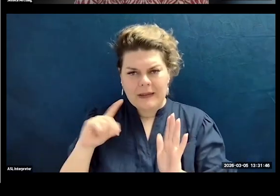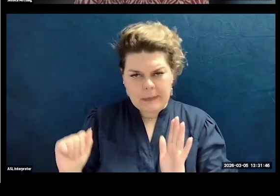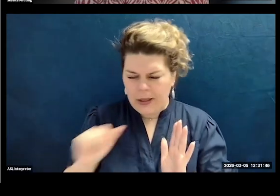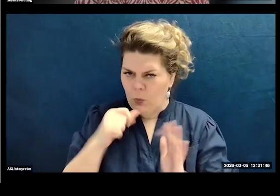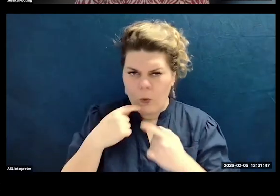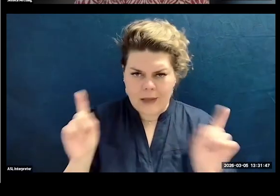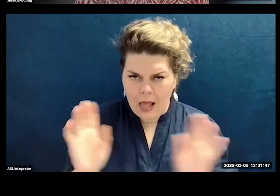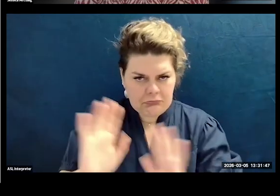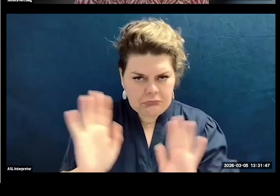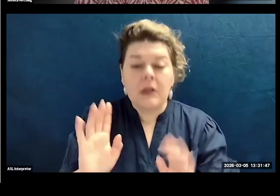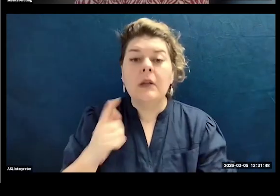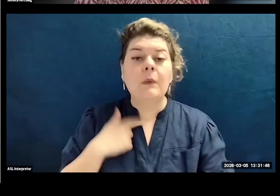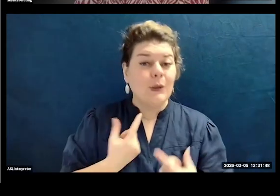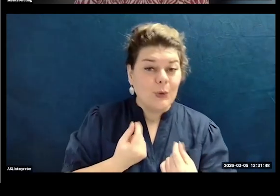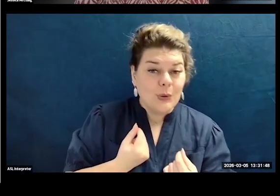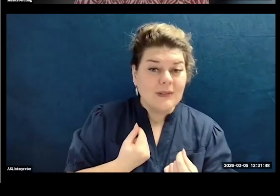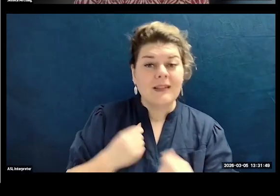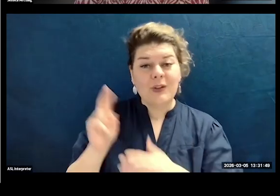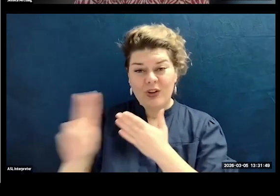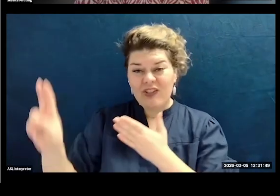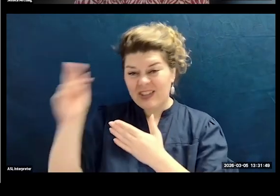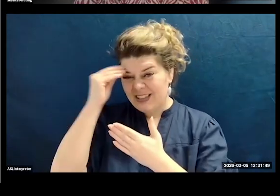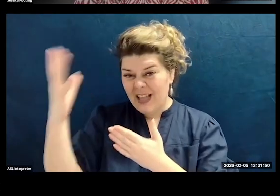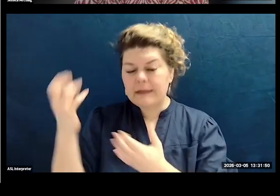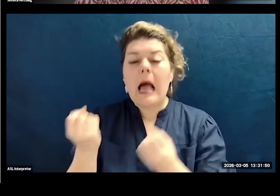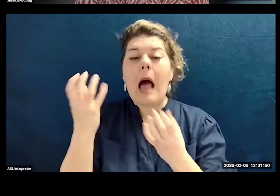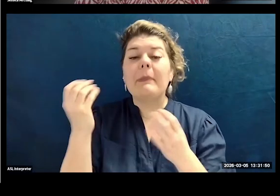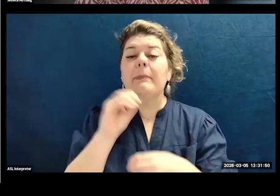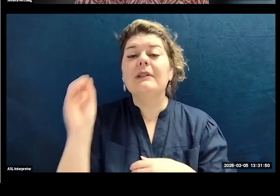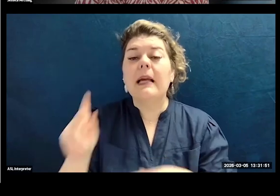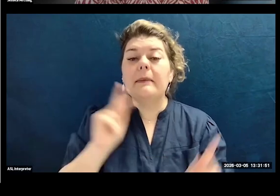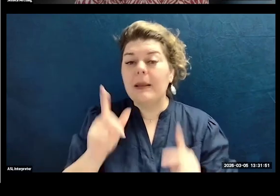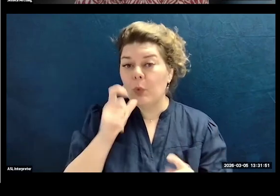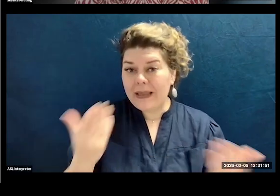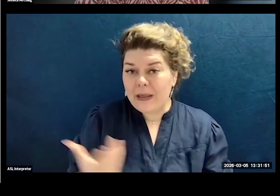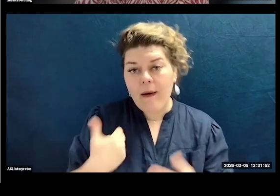But what it does do is tell the university the percentage of individuals that are here that have a disability